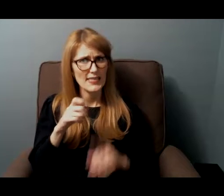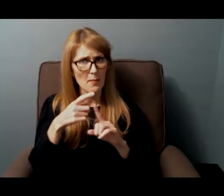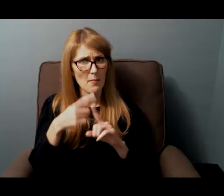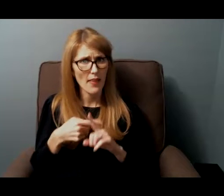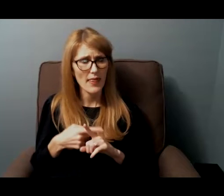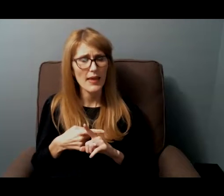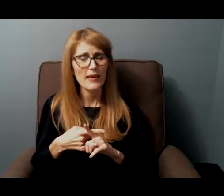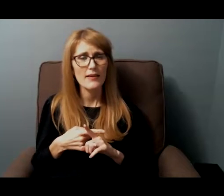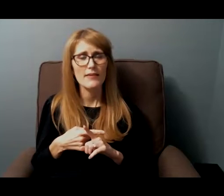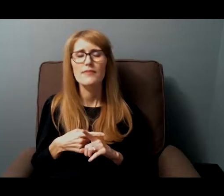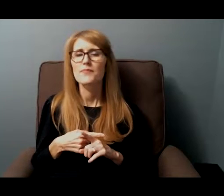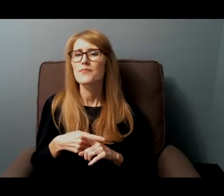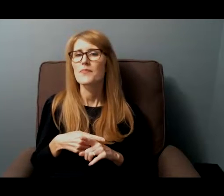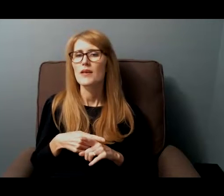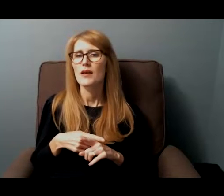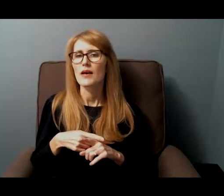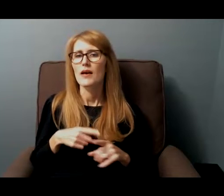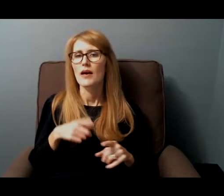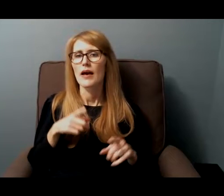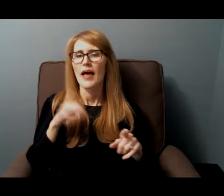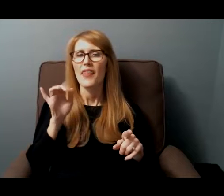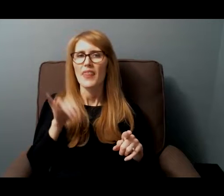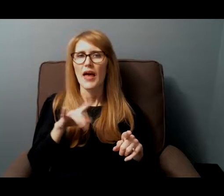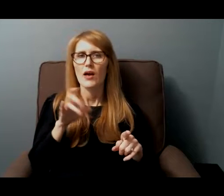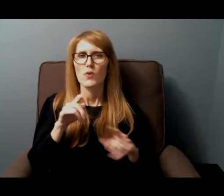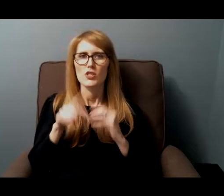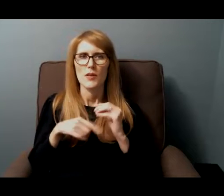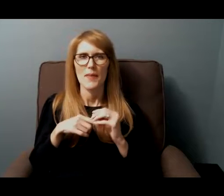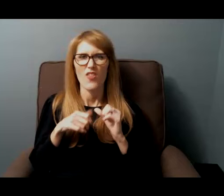is really about the ongoing reporting. So I am going to hold that, and I am going to